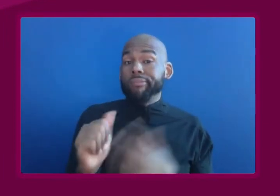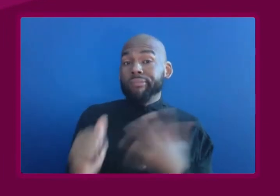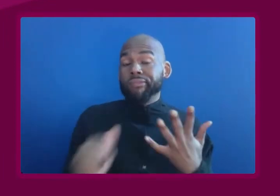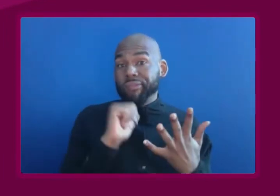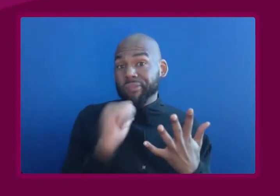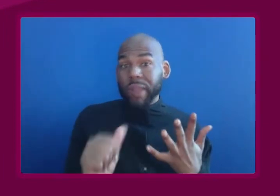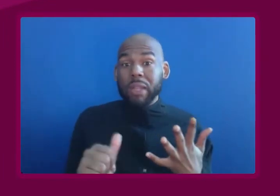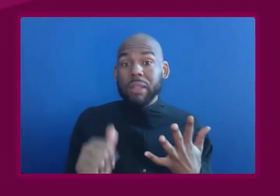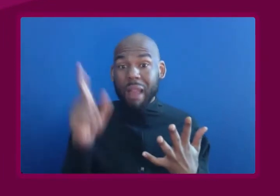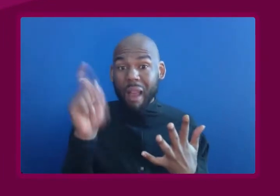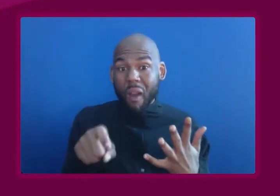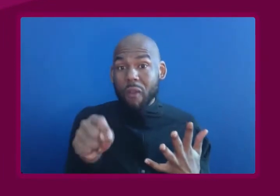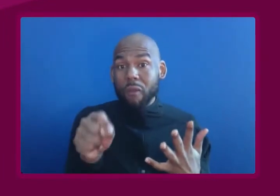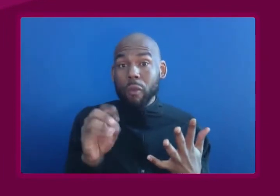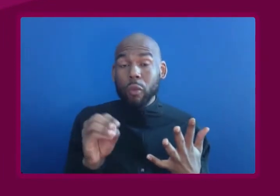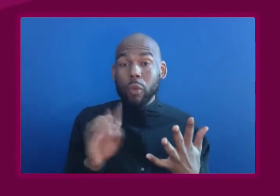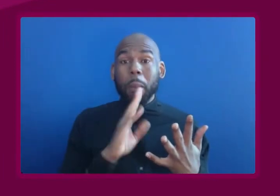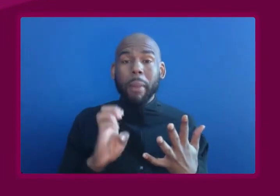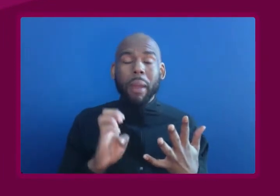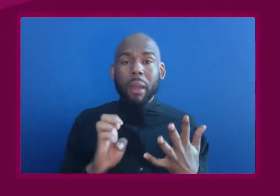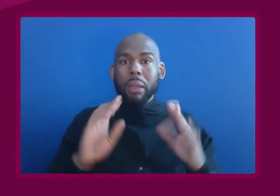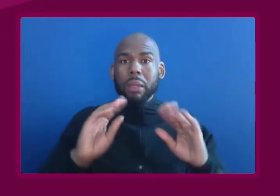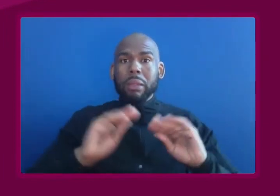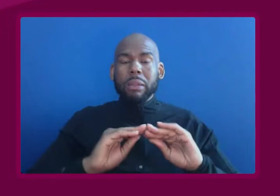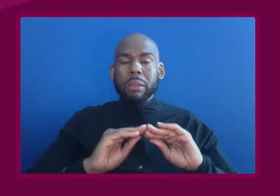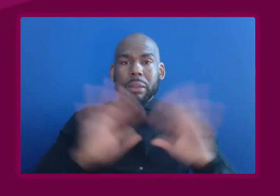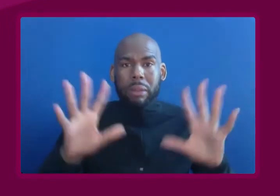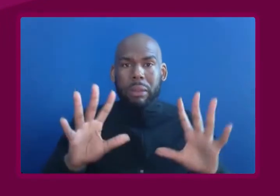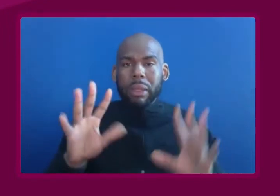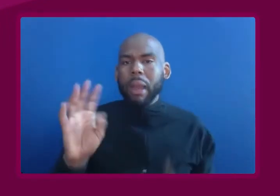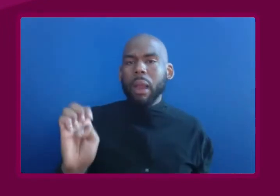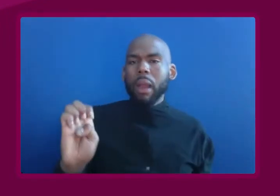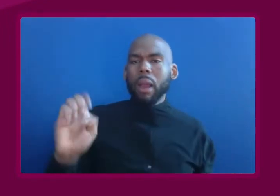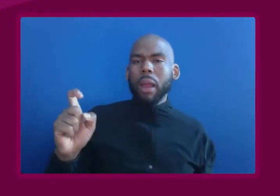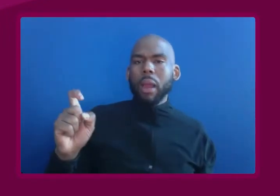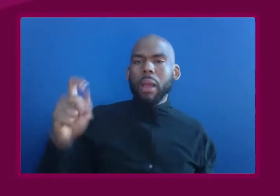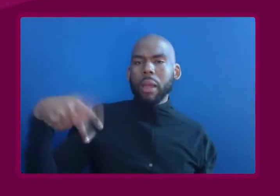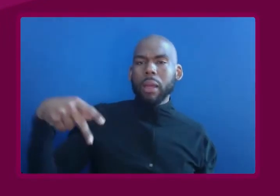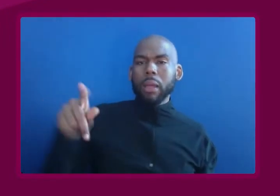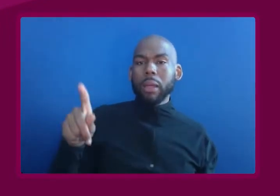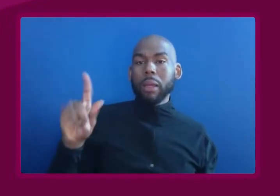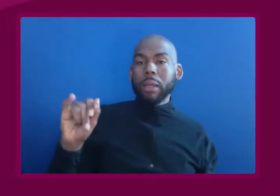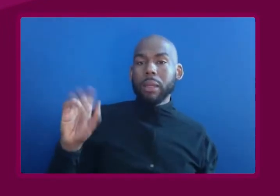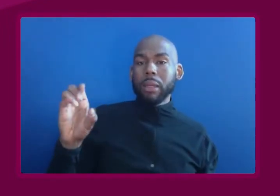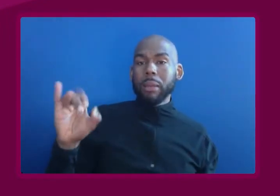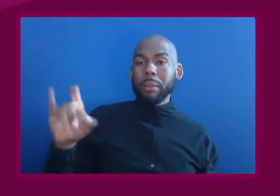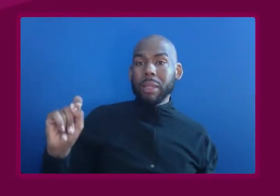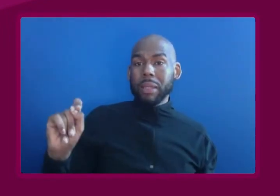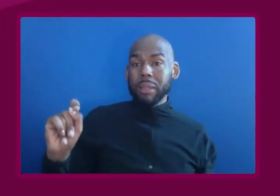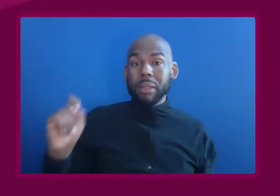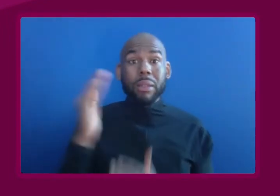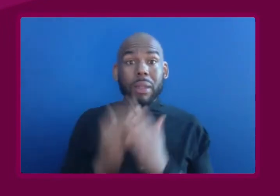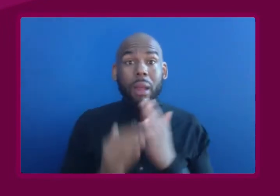doesn't necessarily have to be explicit. There are many disabilities that by looking at someone or talking to someone, you may